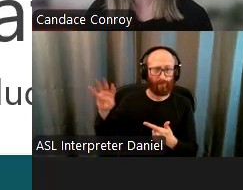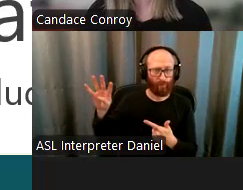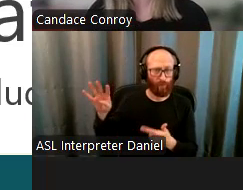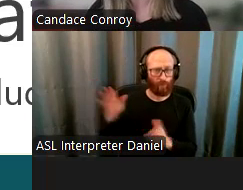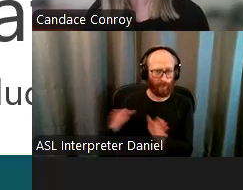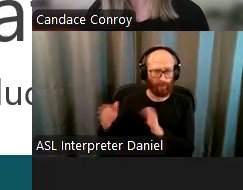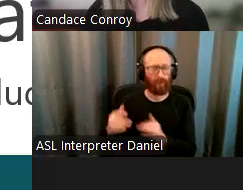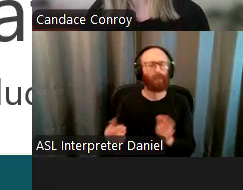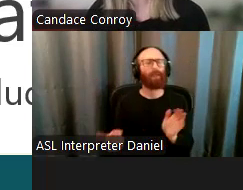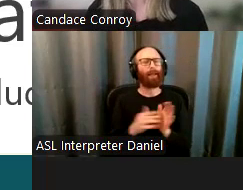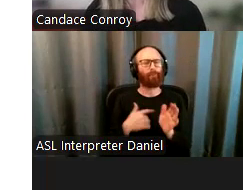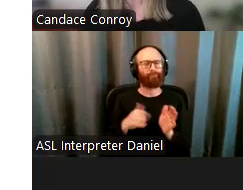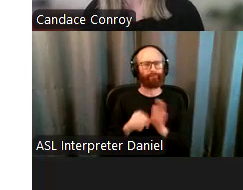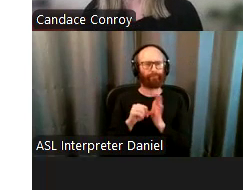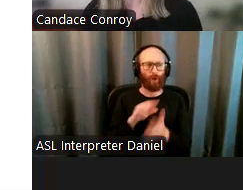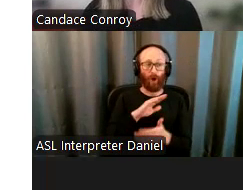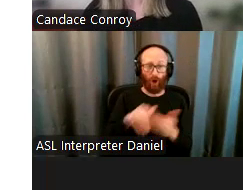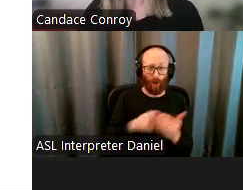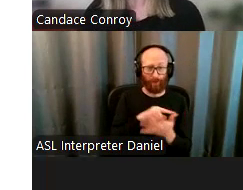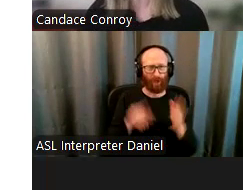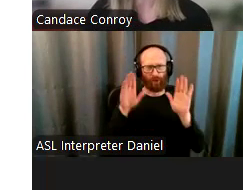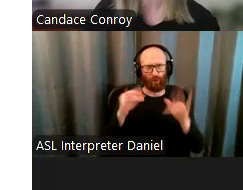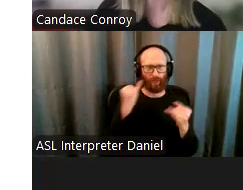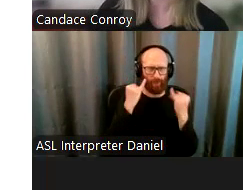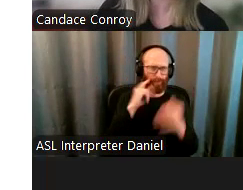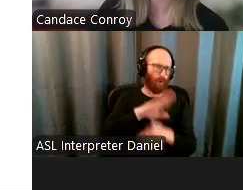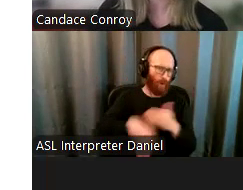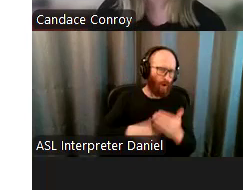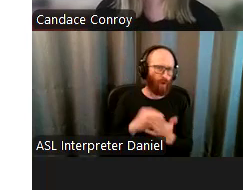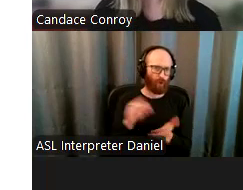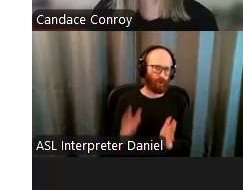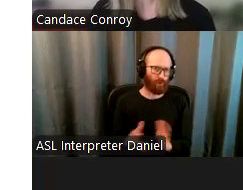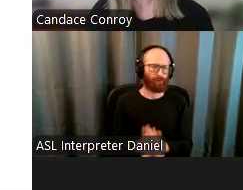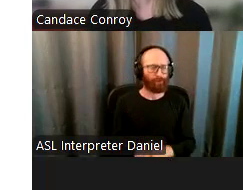highlight that all of these are great ideas for all of our learners. So for students with